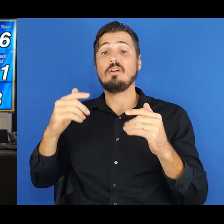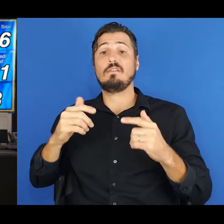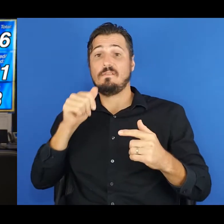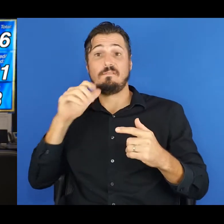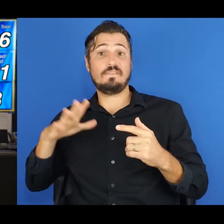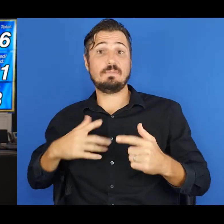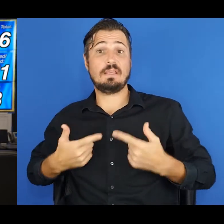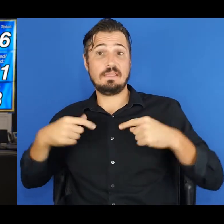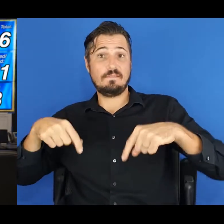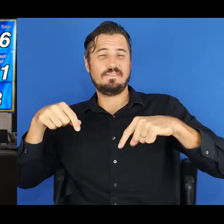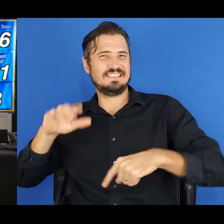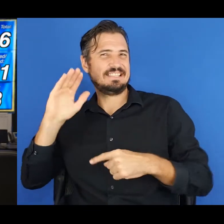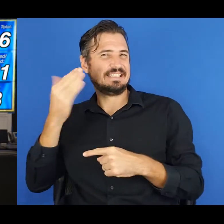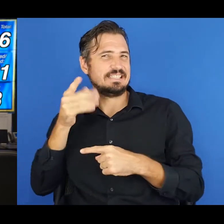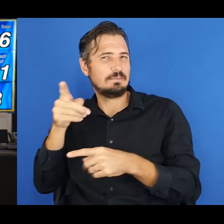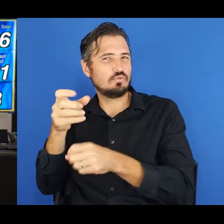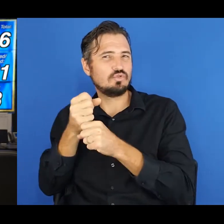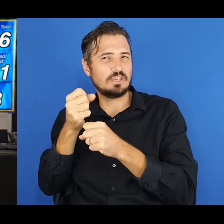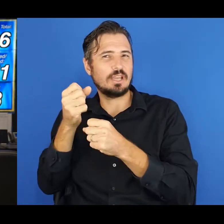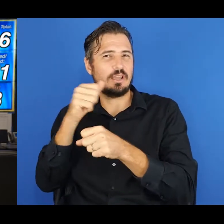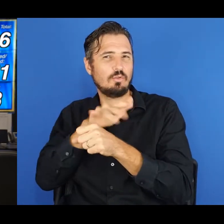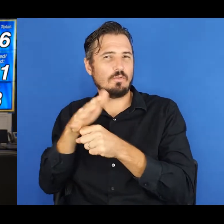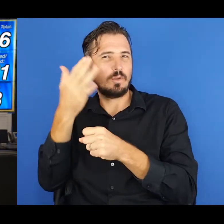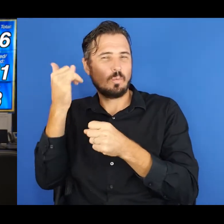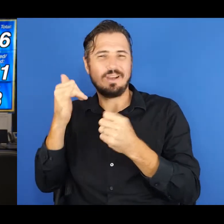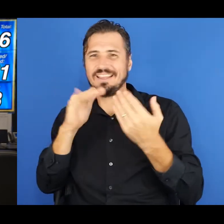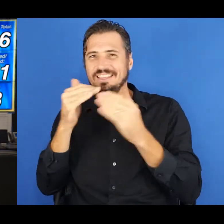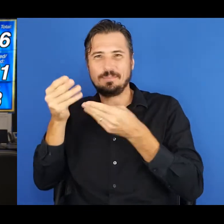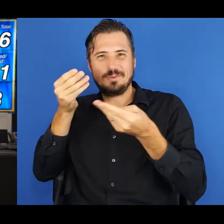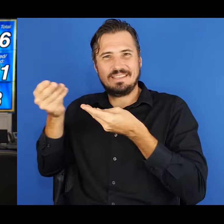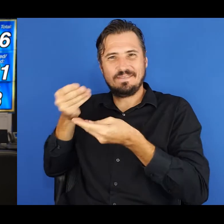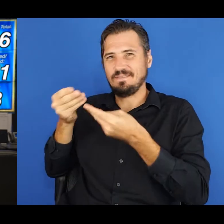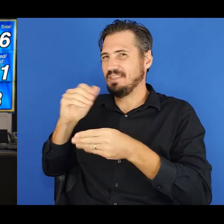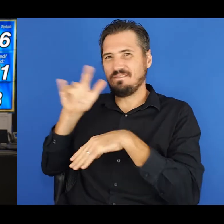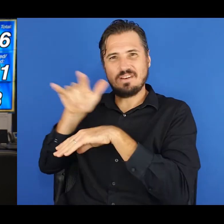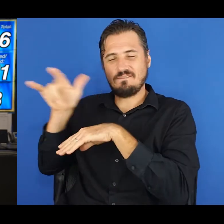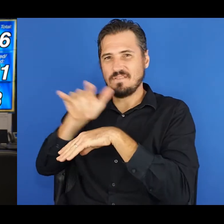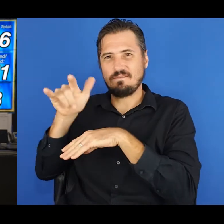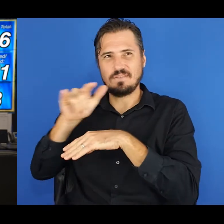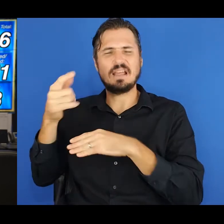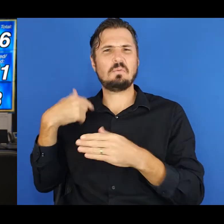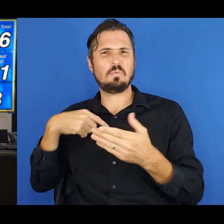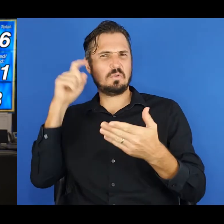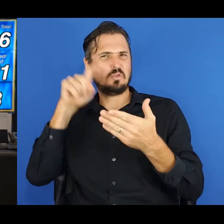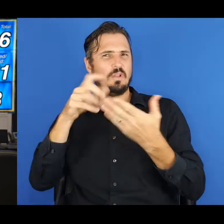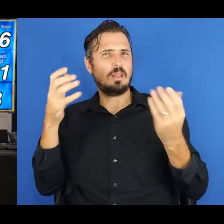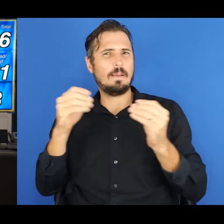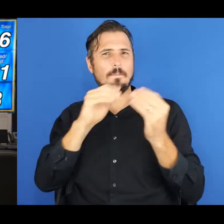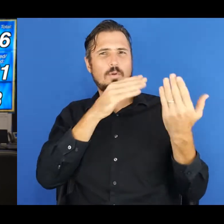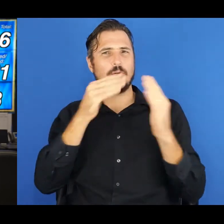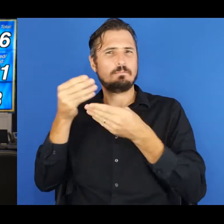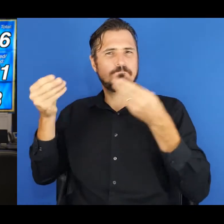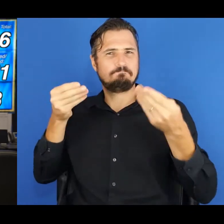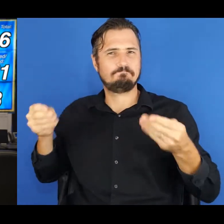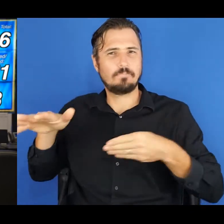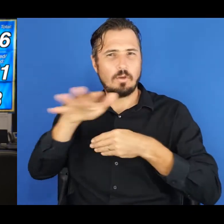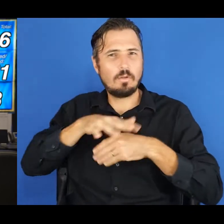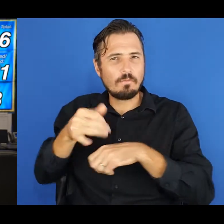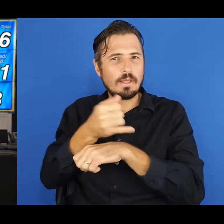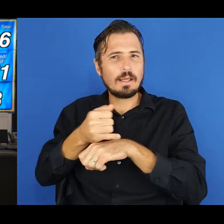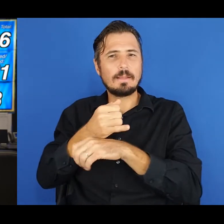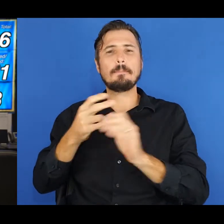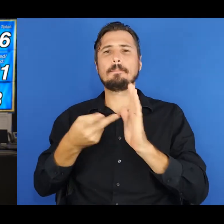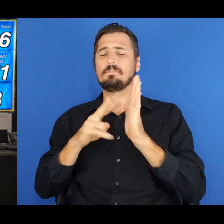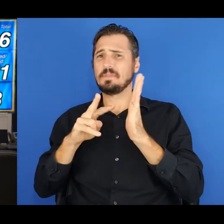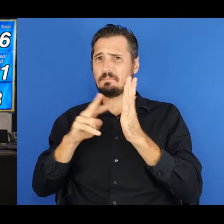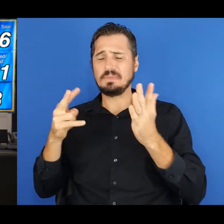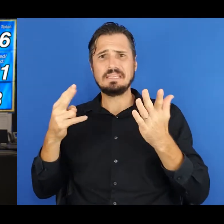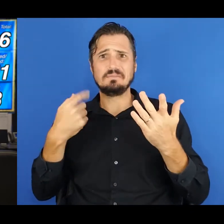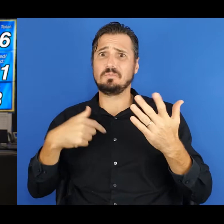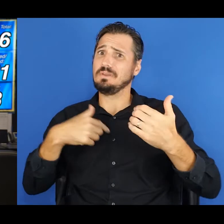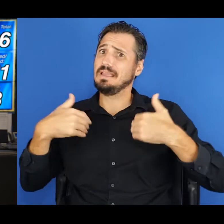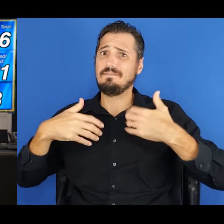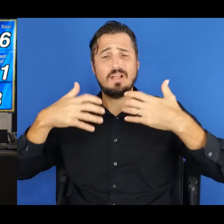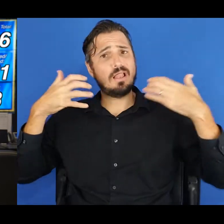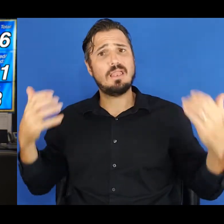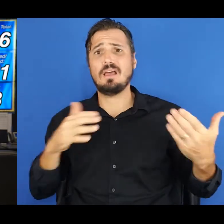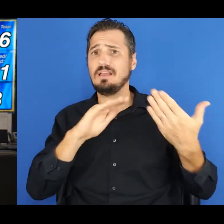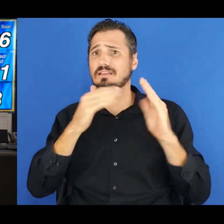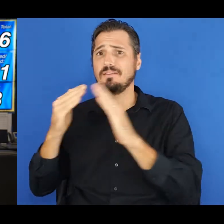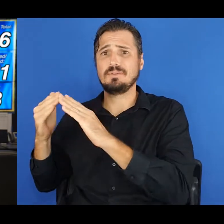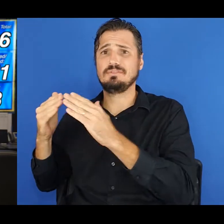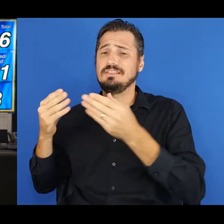appears to be community acquired. We are observing unrelated community-acquired infections around the island. This indicates that we have extensive and sustained community transmission